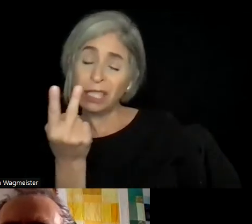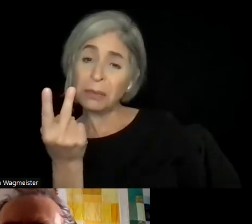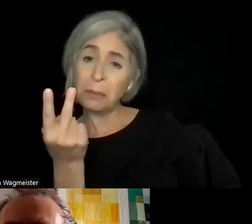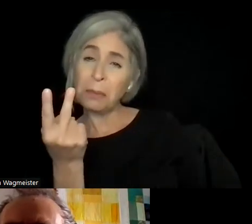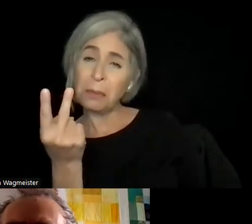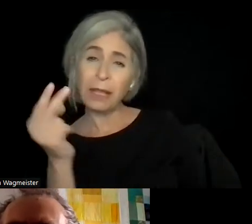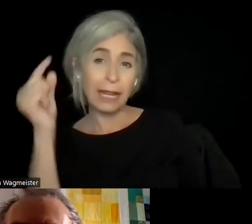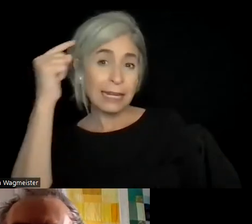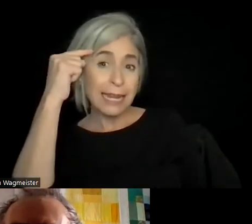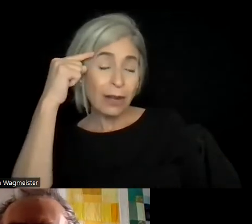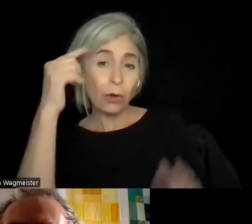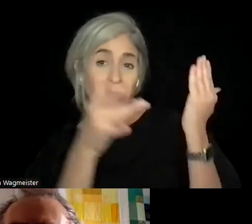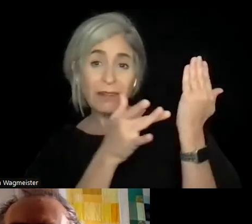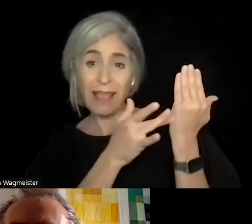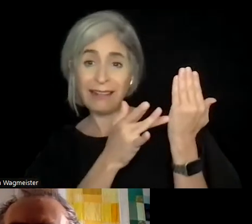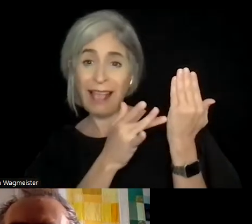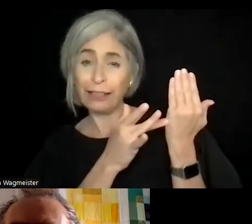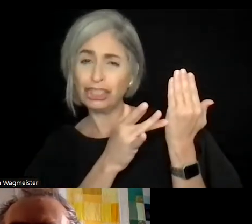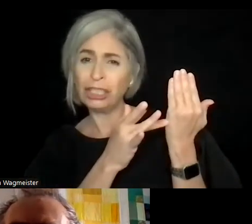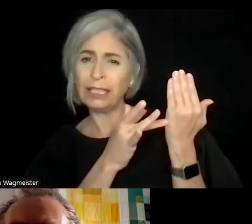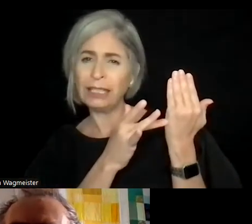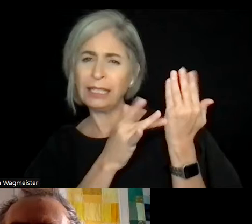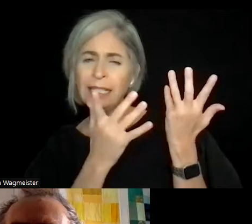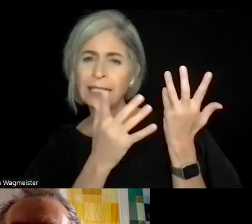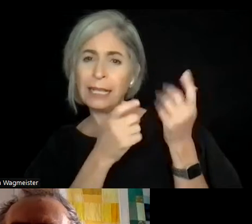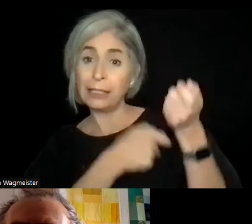up on the answer, I would like to know from your point